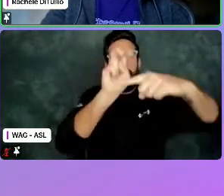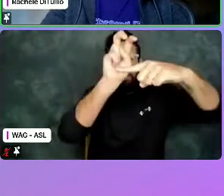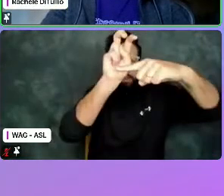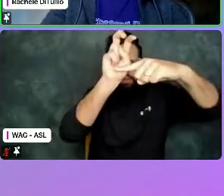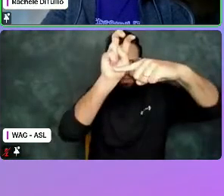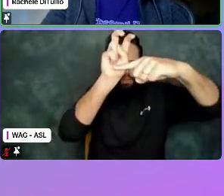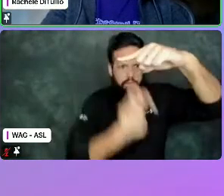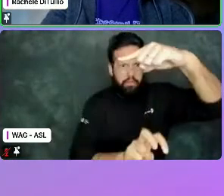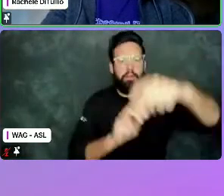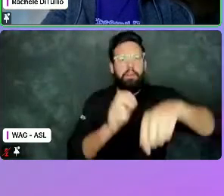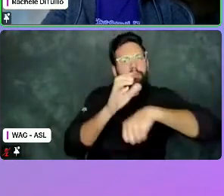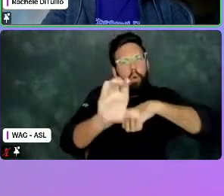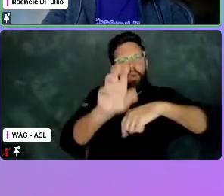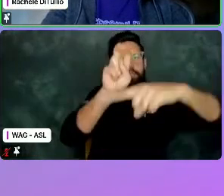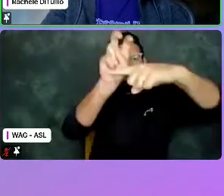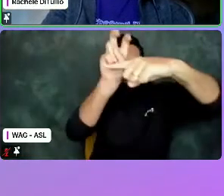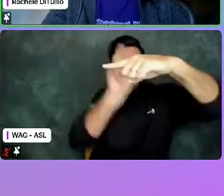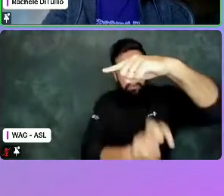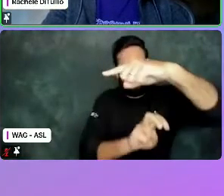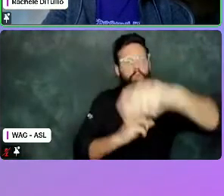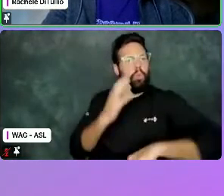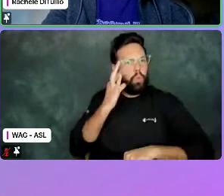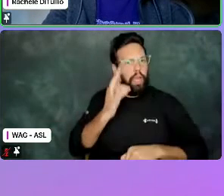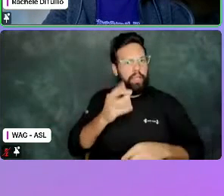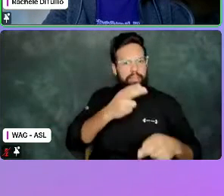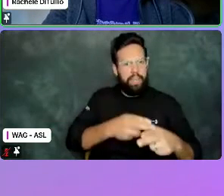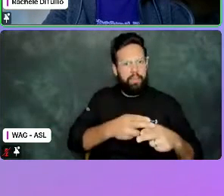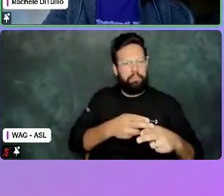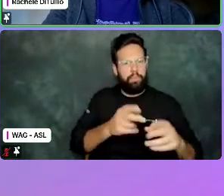somebody clicks cat's name for example, or they use --